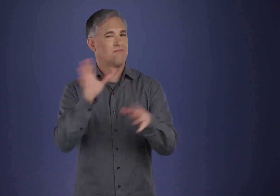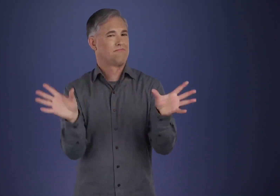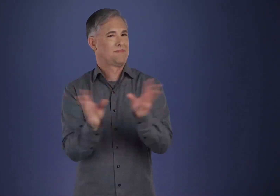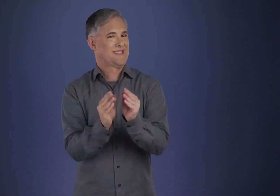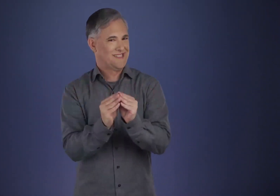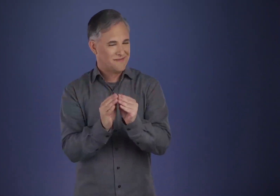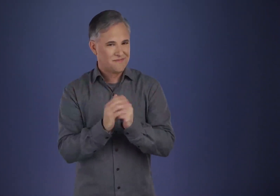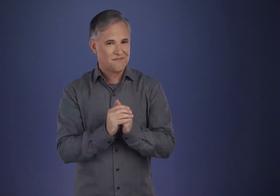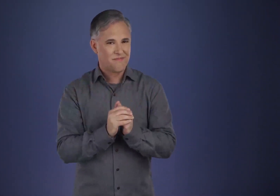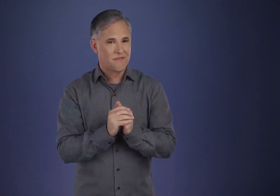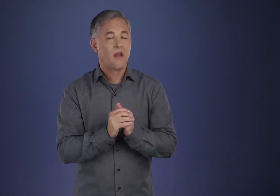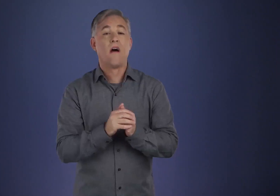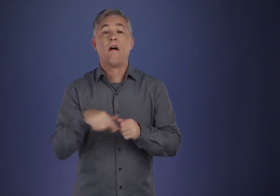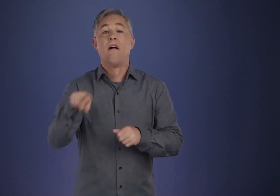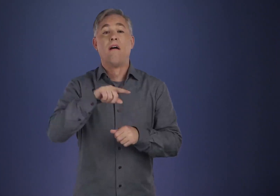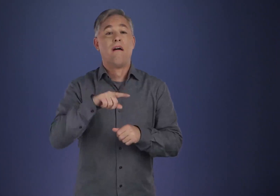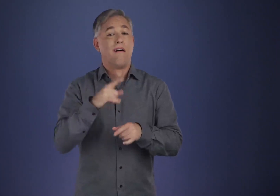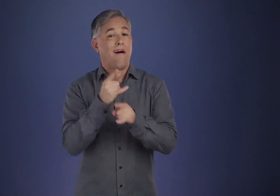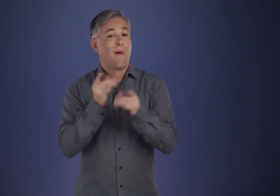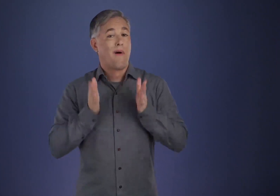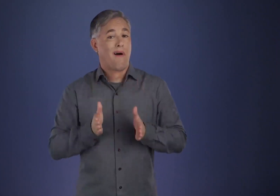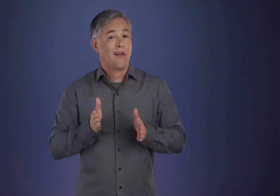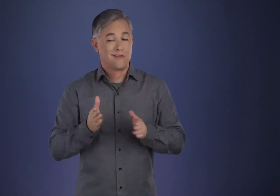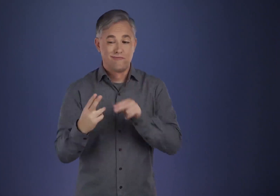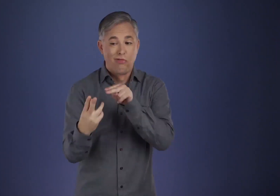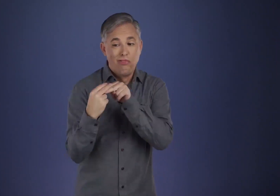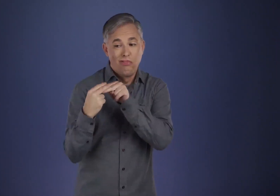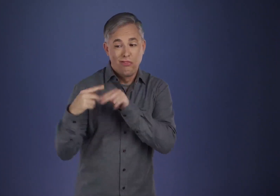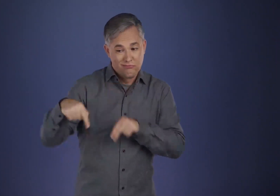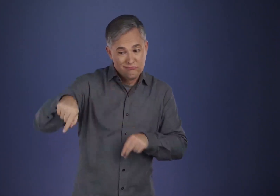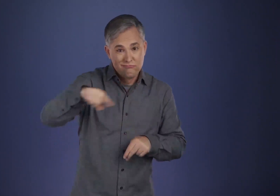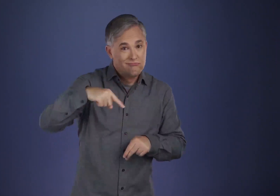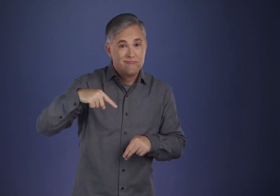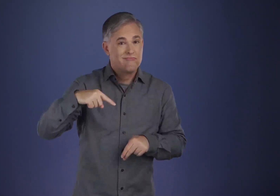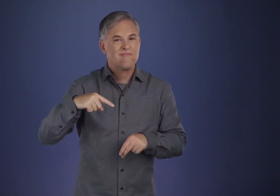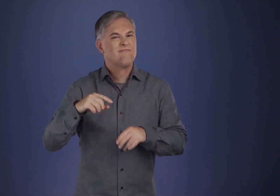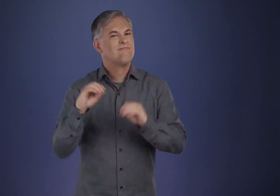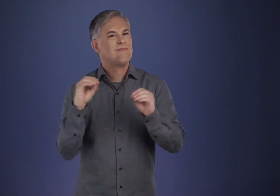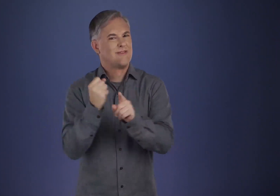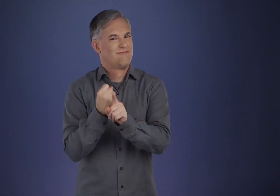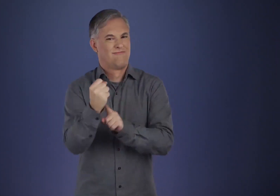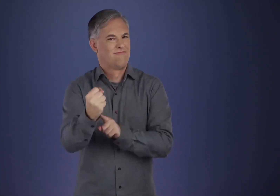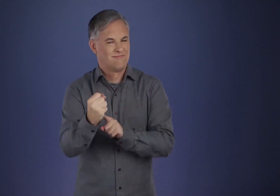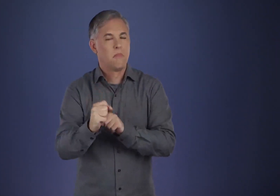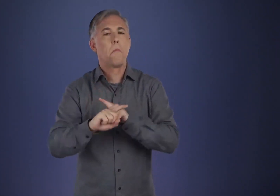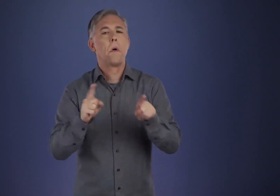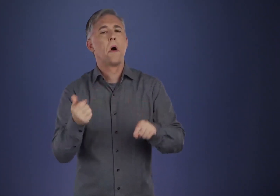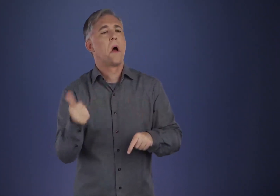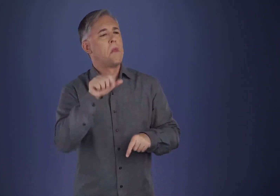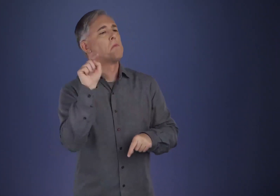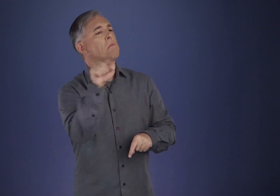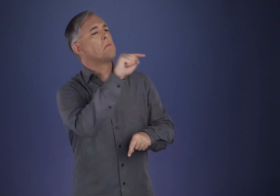It was meeting night. Although none of the alcoholics we boarded seemed to get sober, some others had.